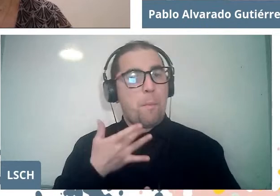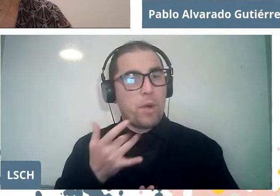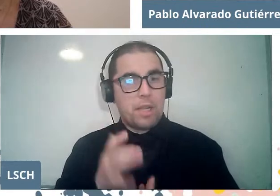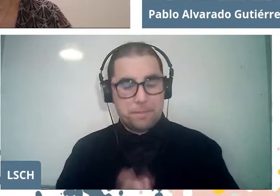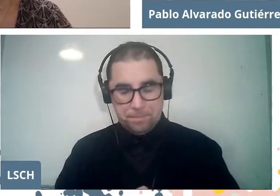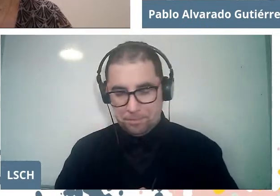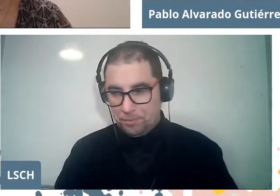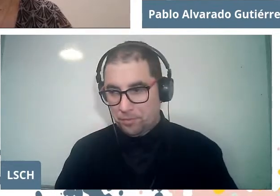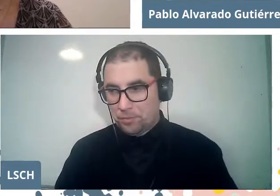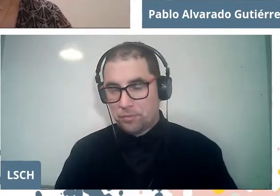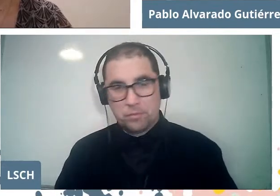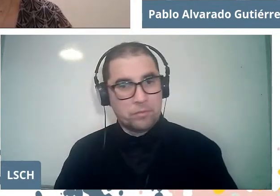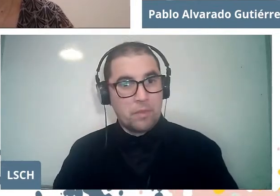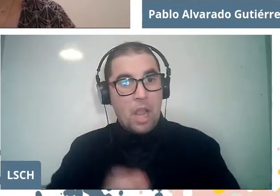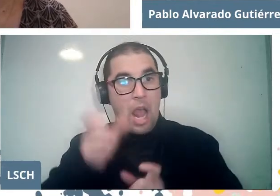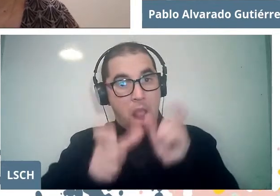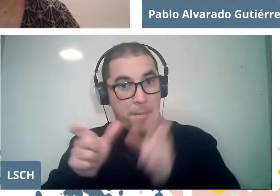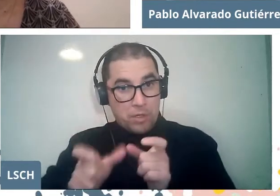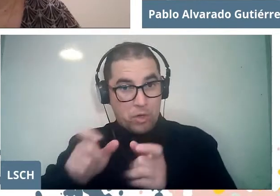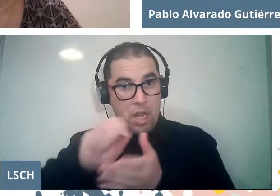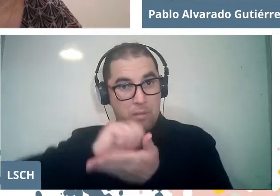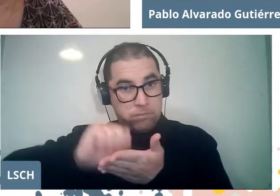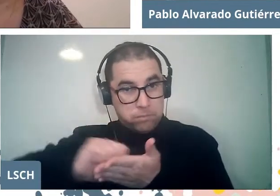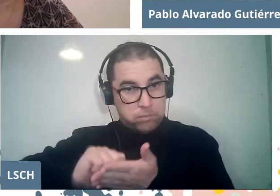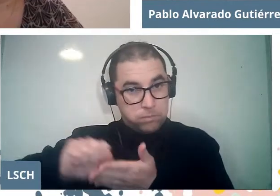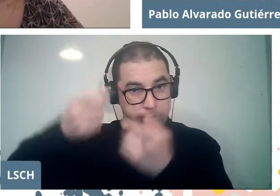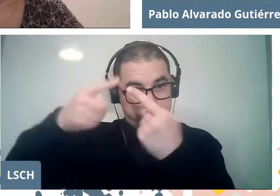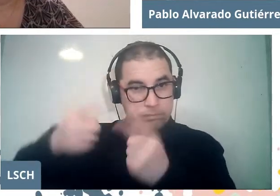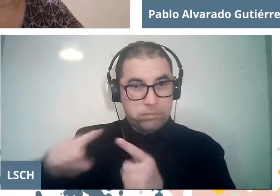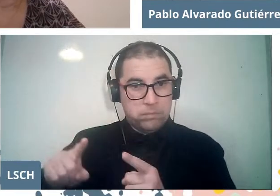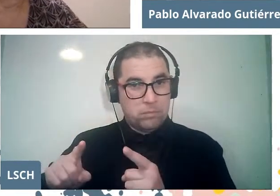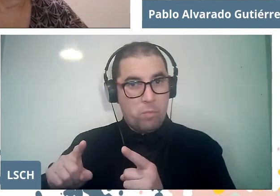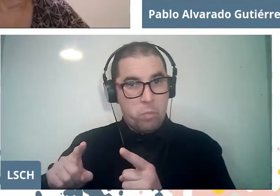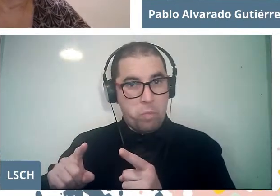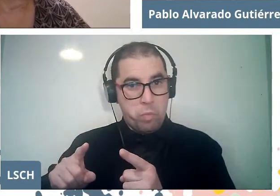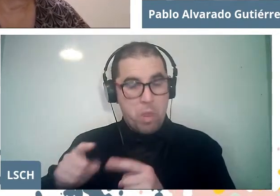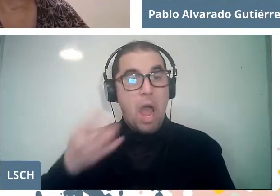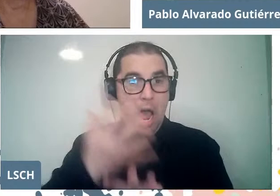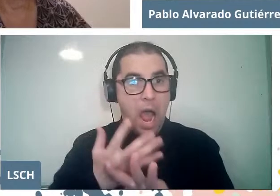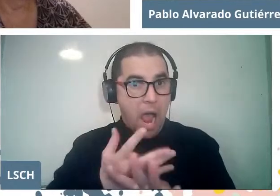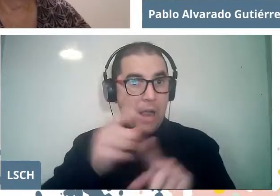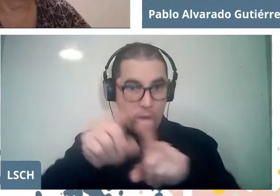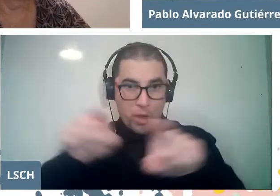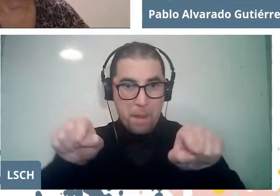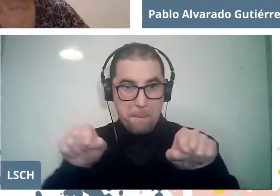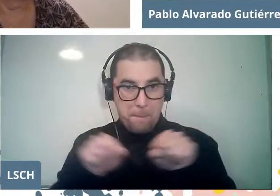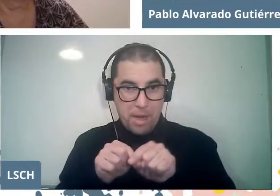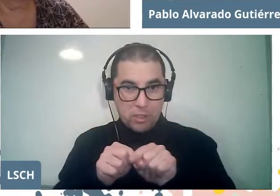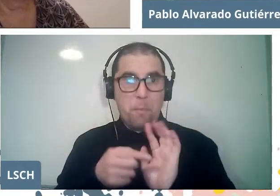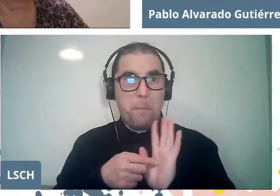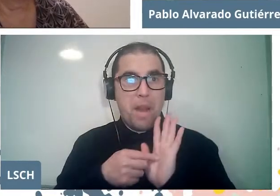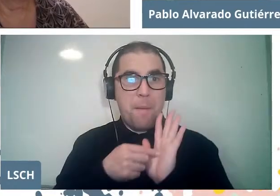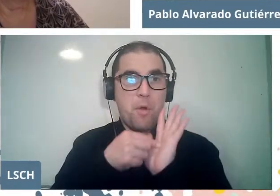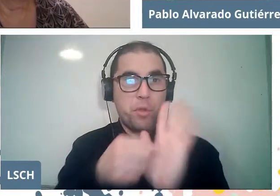Because the composers had a space for their pieces to be interpreted,